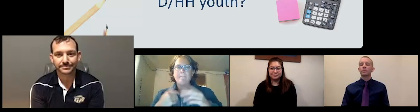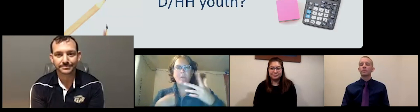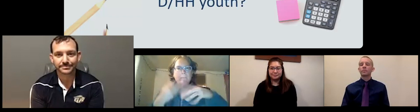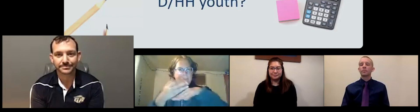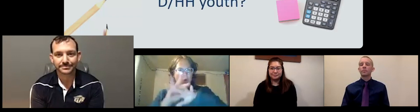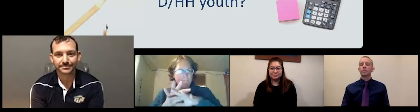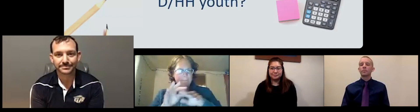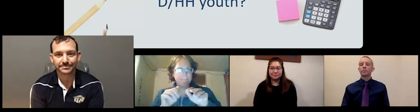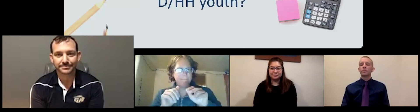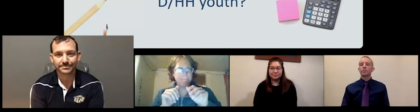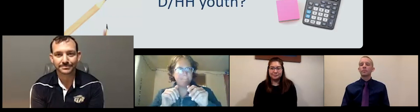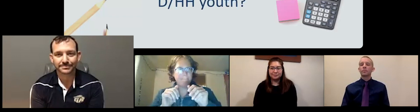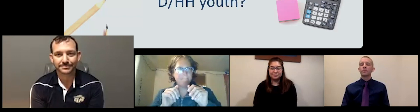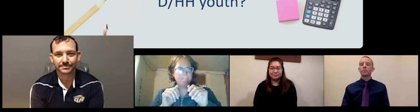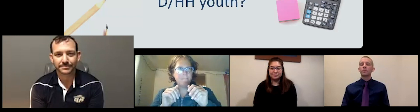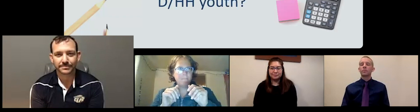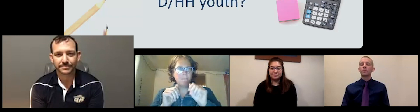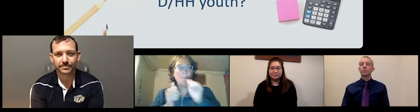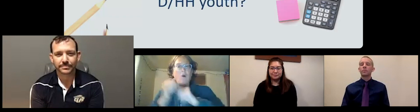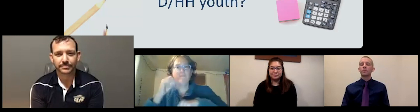I was mainstreamed most of the time,